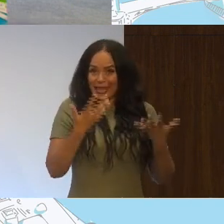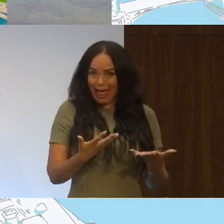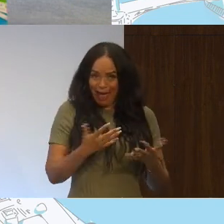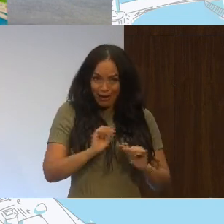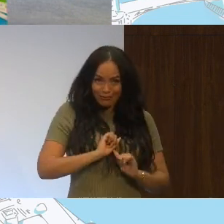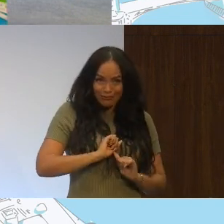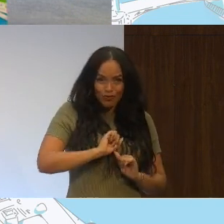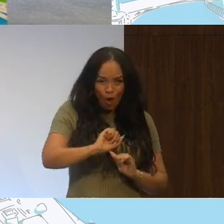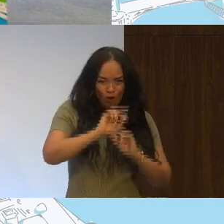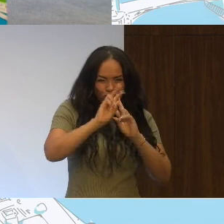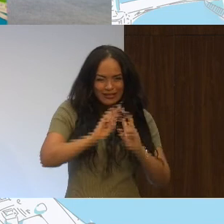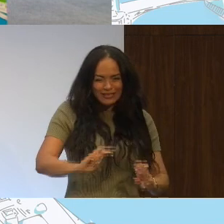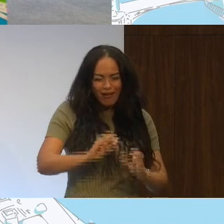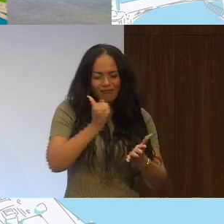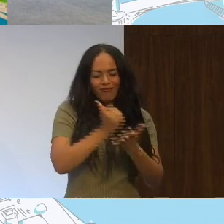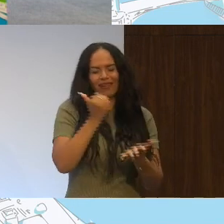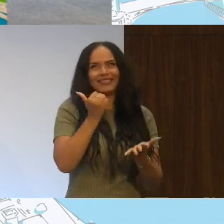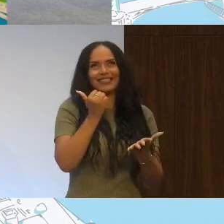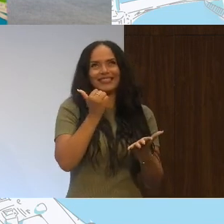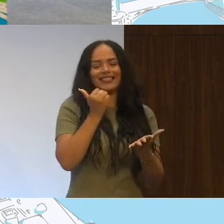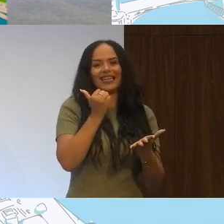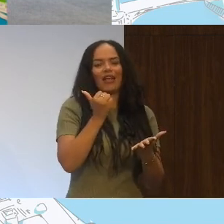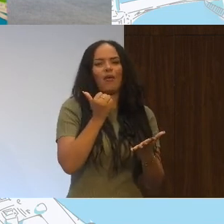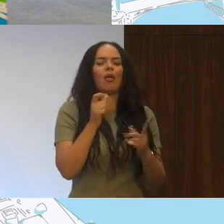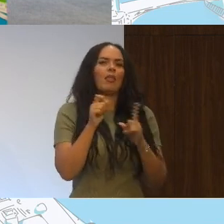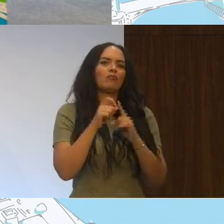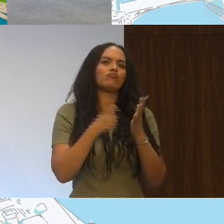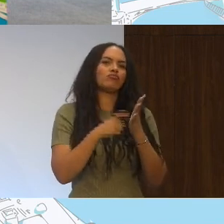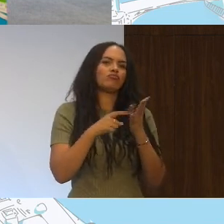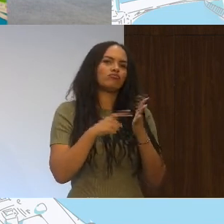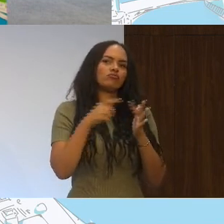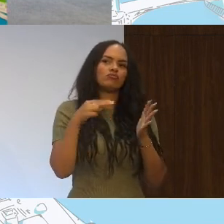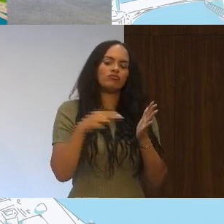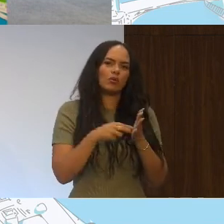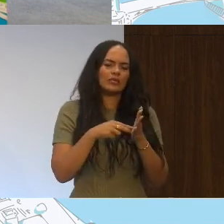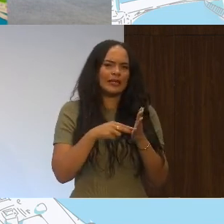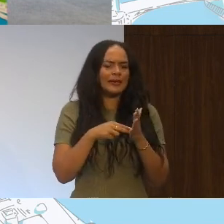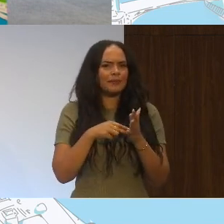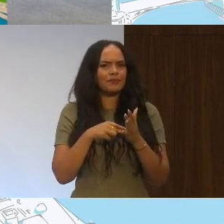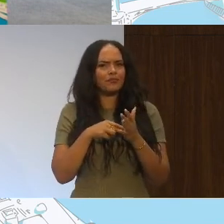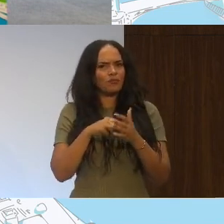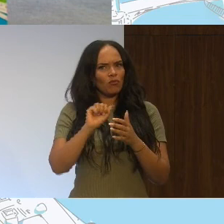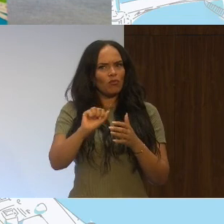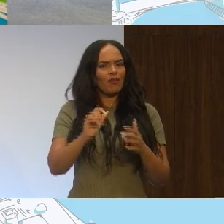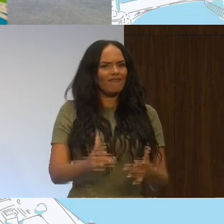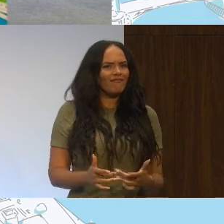research on the Calcitonin protein, how would you feel about possibly additionally